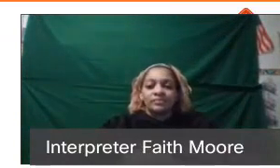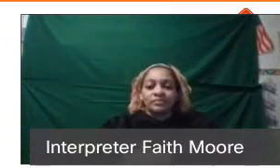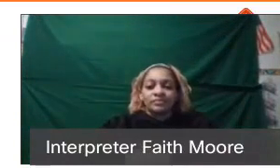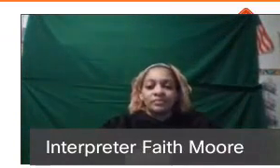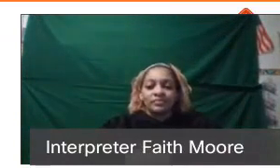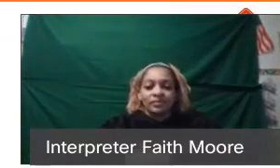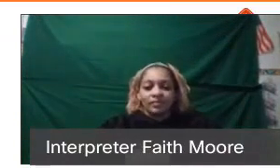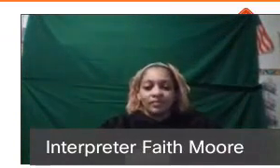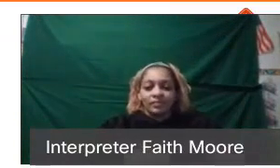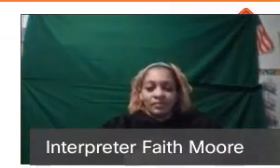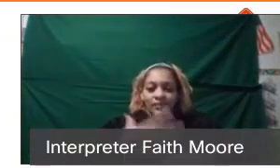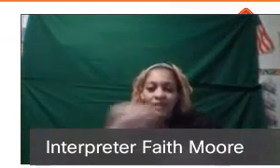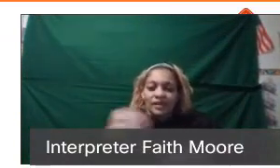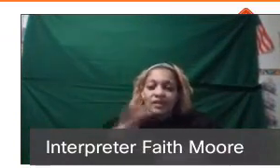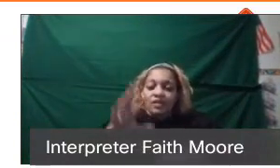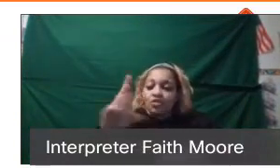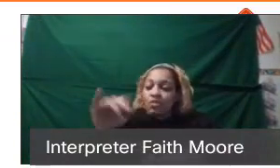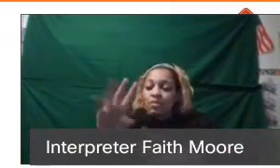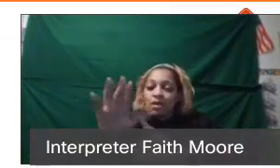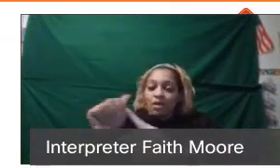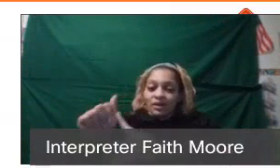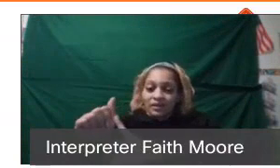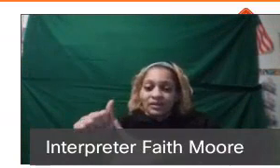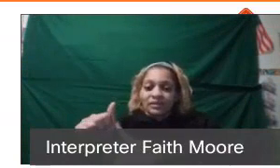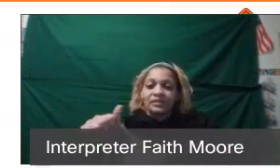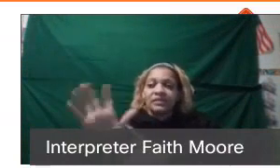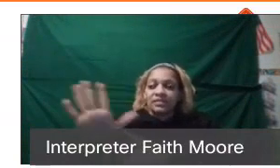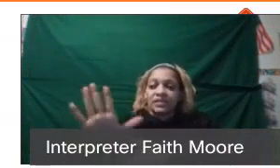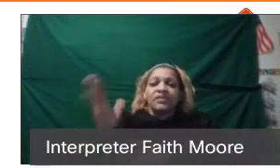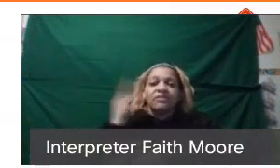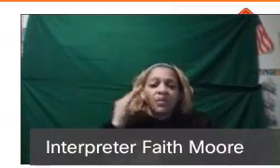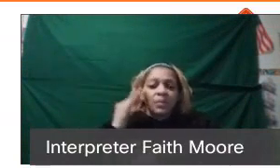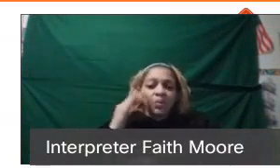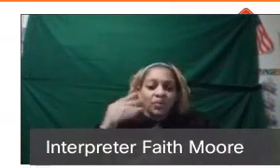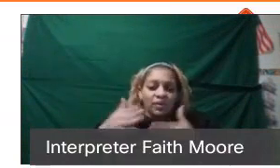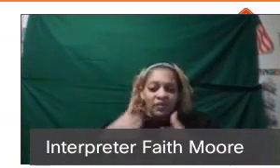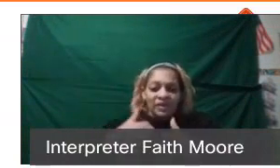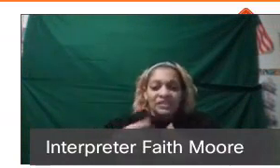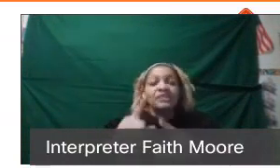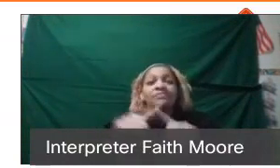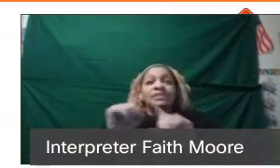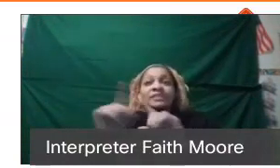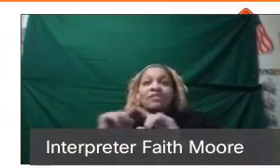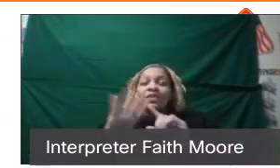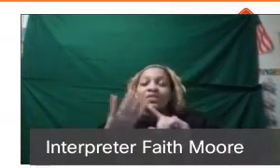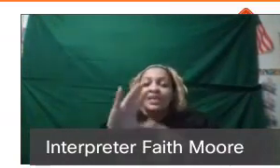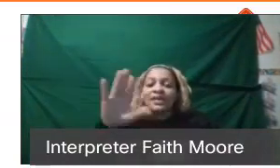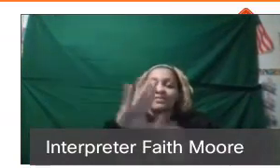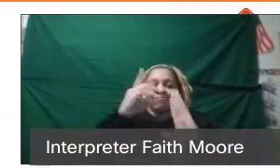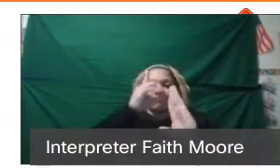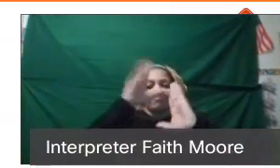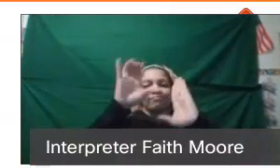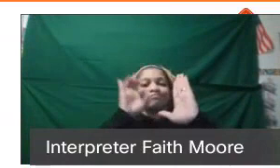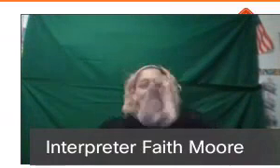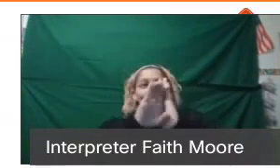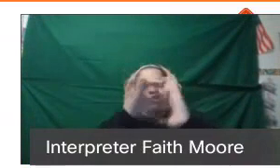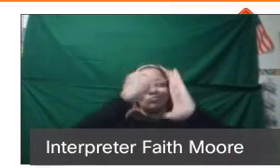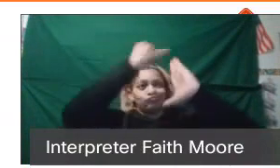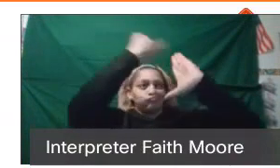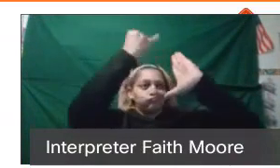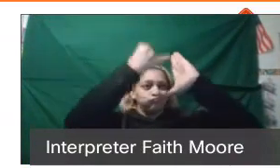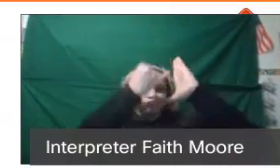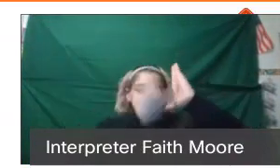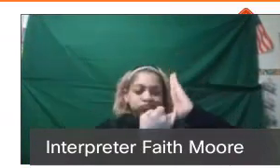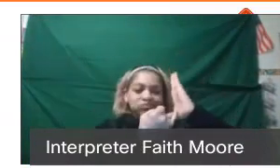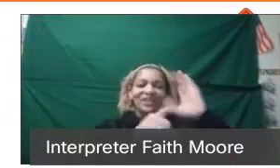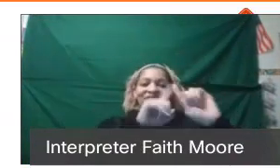And where there's no, you're with the POW. Wow. Mural festival that is done on another similar retaining wall. It's right up to the rail there.